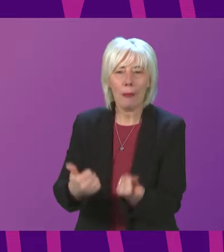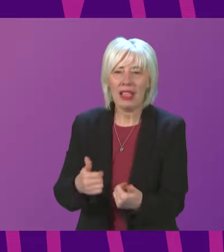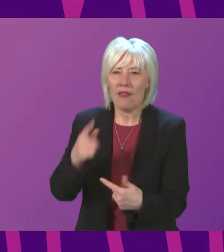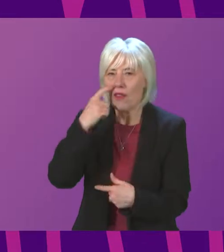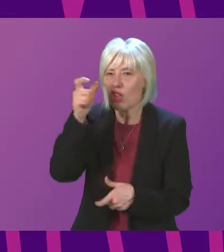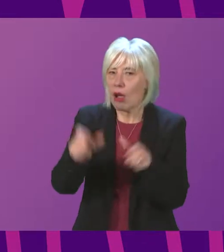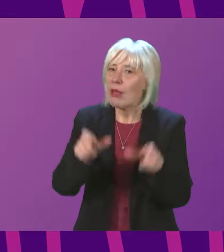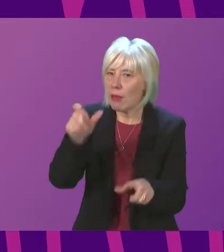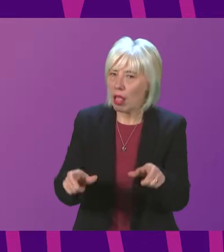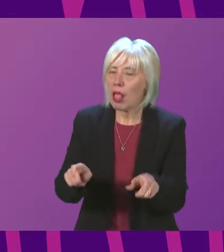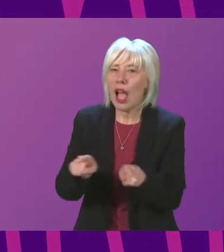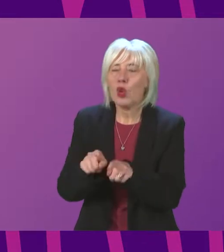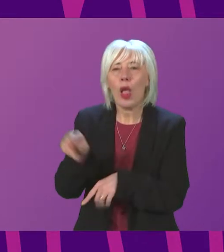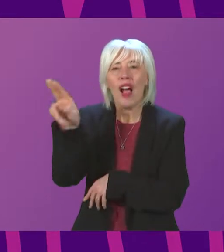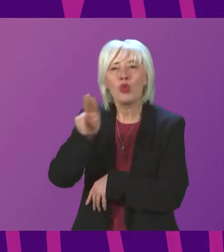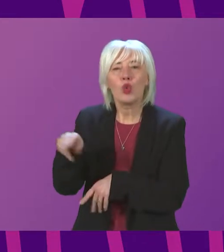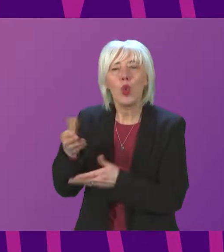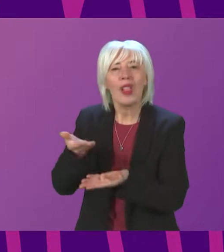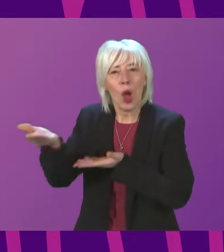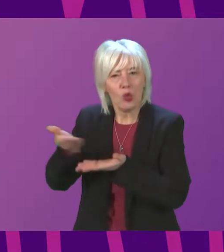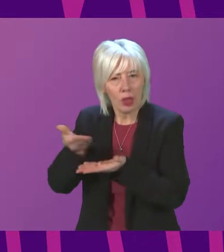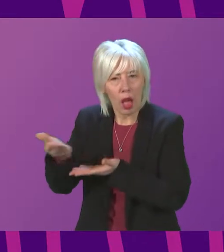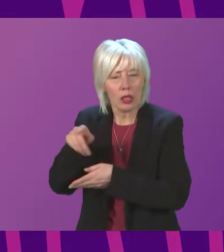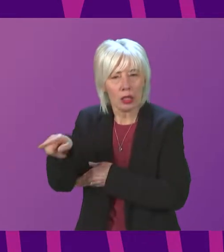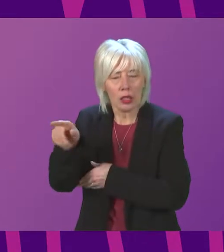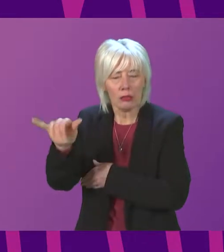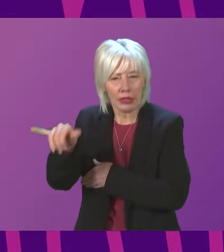In addition to the provision of school counsellors, to which Gillian Martin referred, we provided